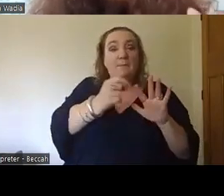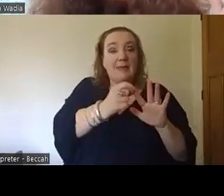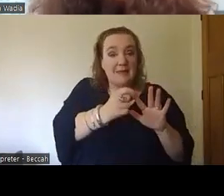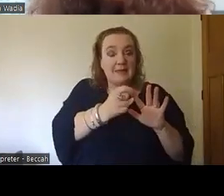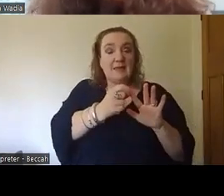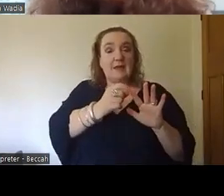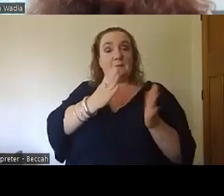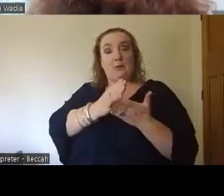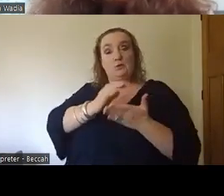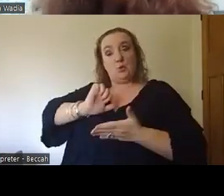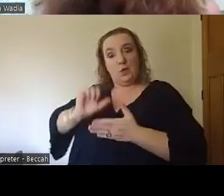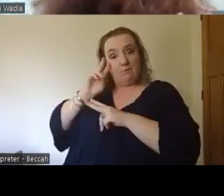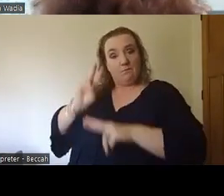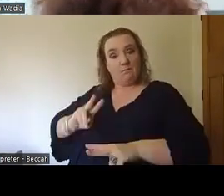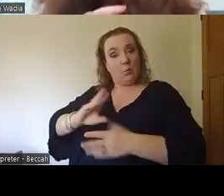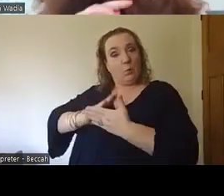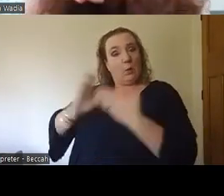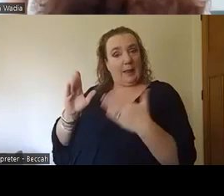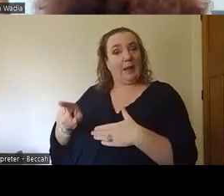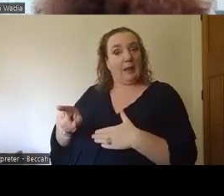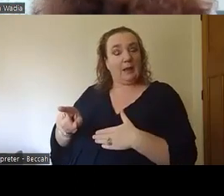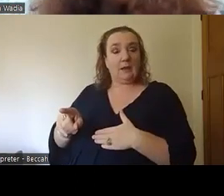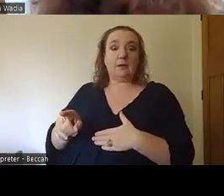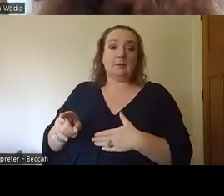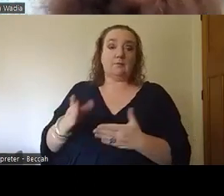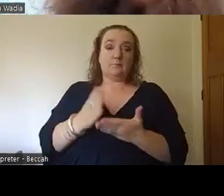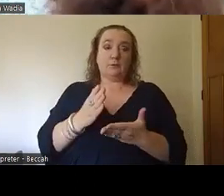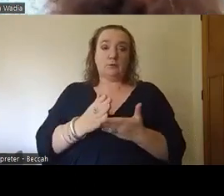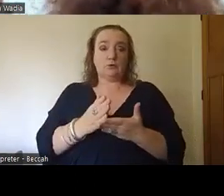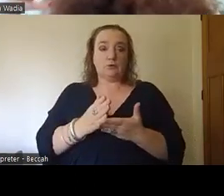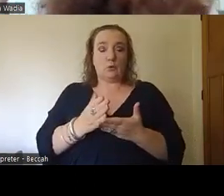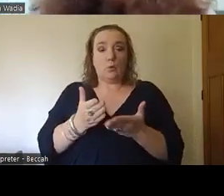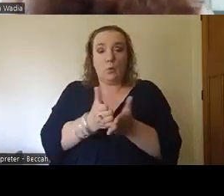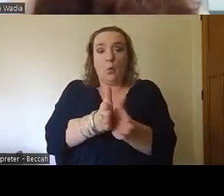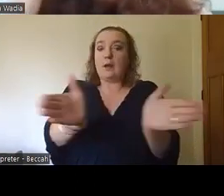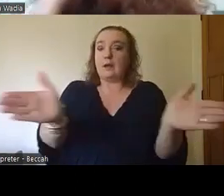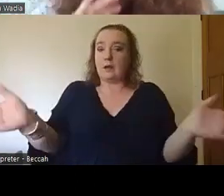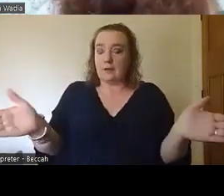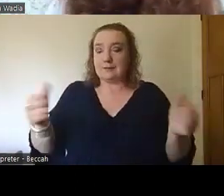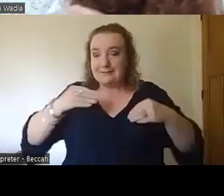A person in wider context, again, you know, making sure we're teaching our children, supporting our children,